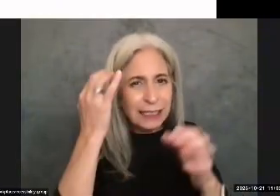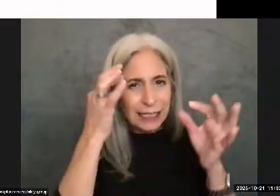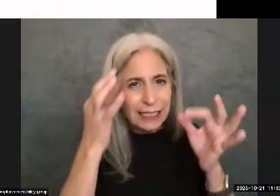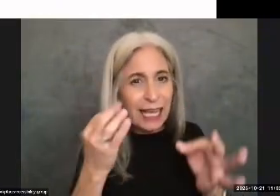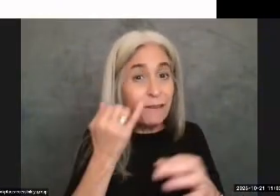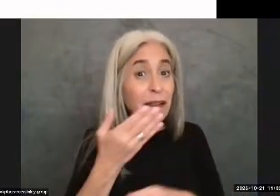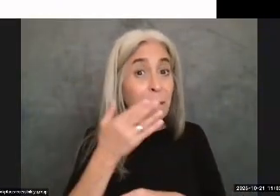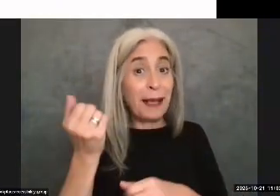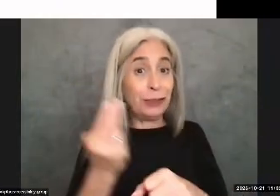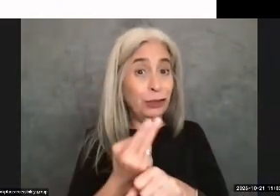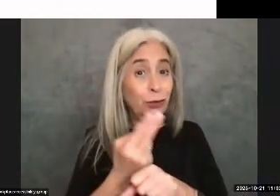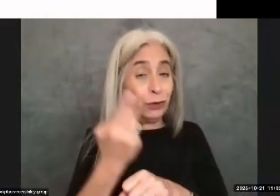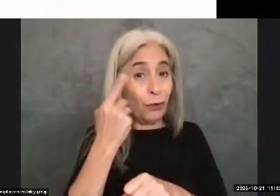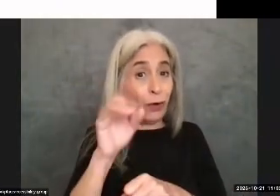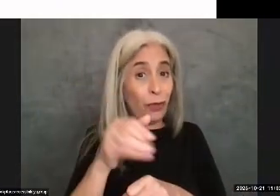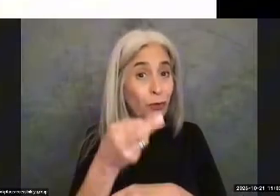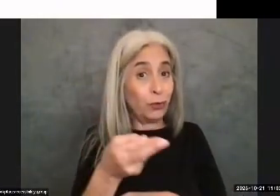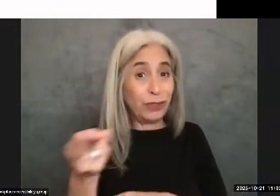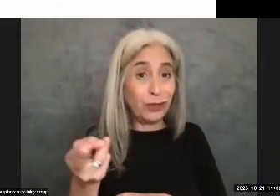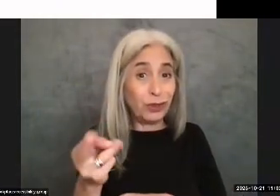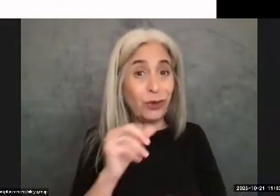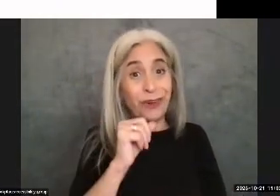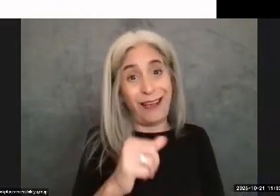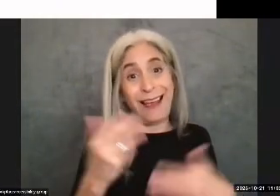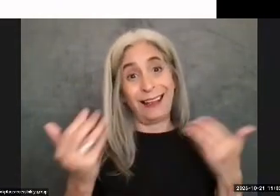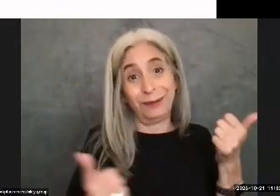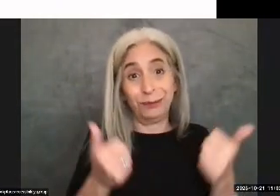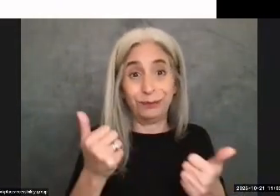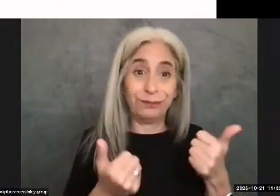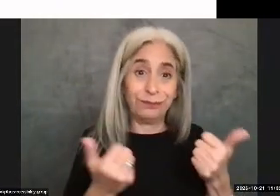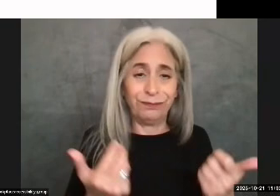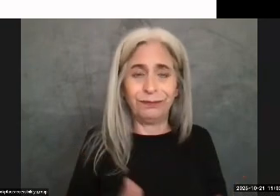Kathleen DeForest: And try to determine if it's the best use of those resources.